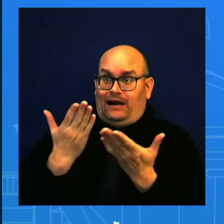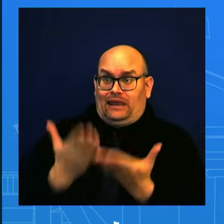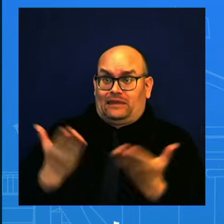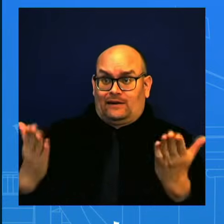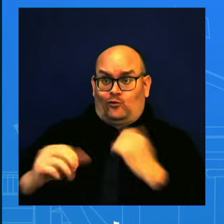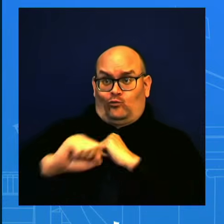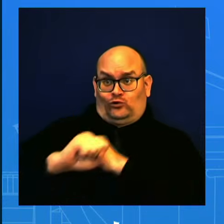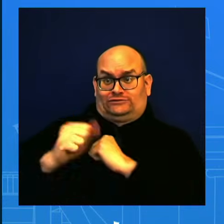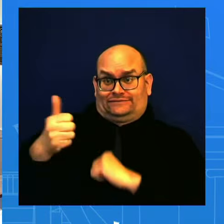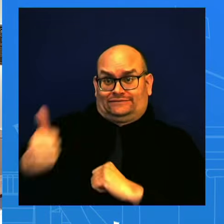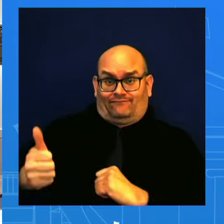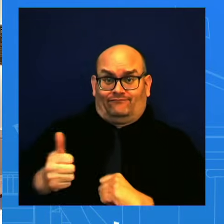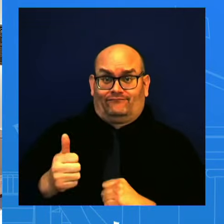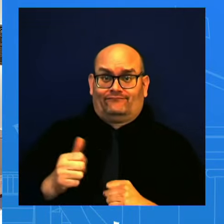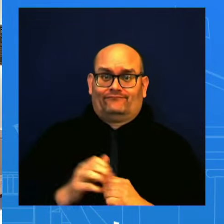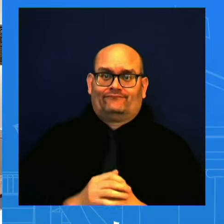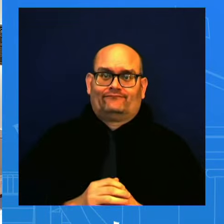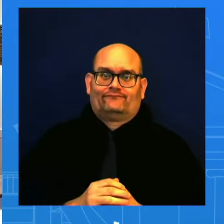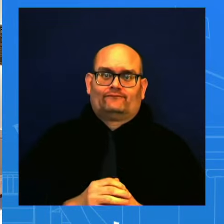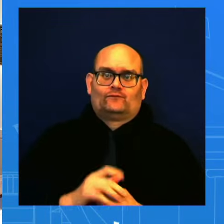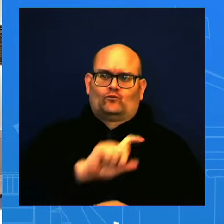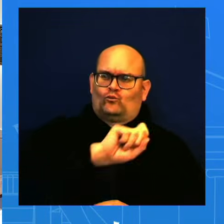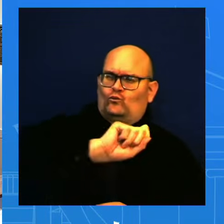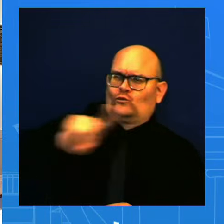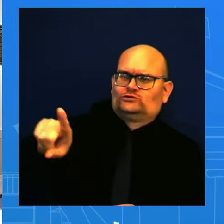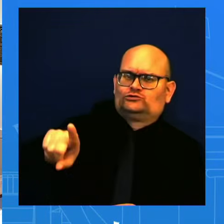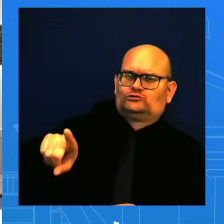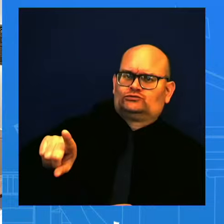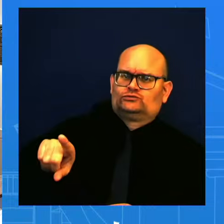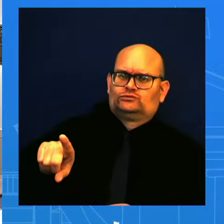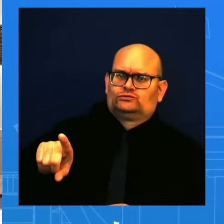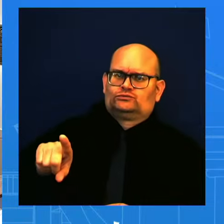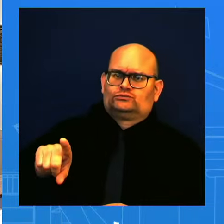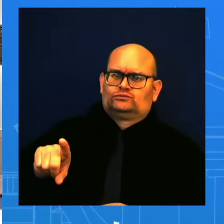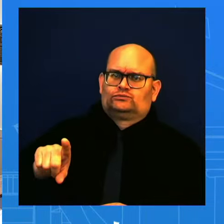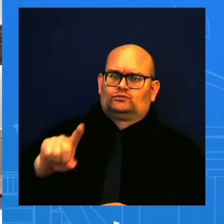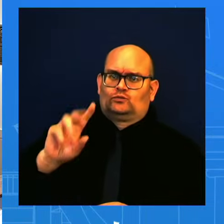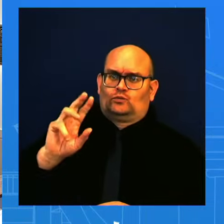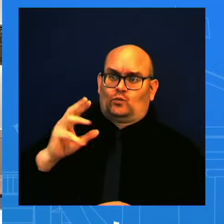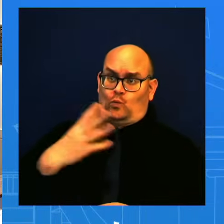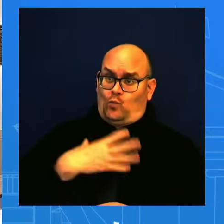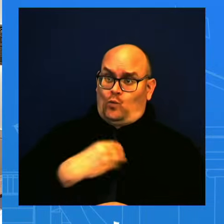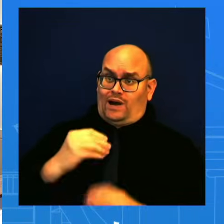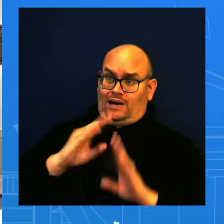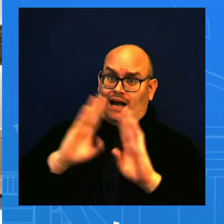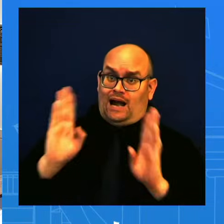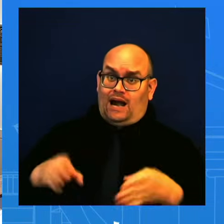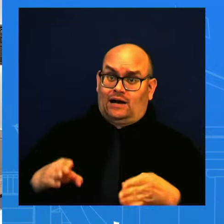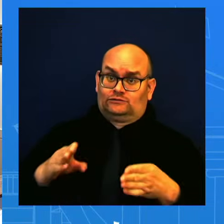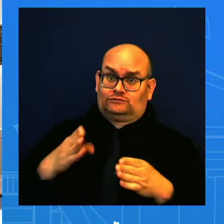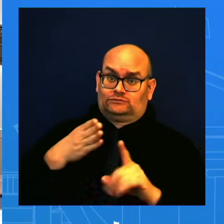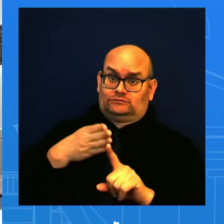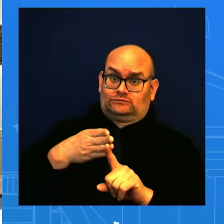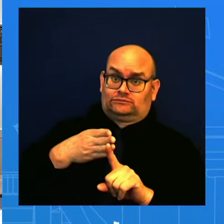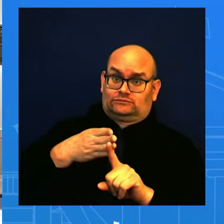the situation that we're in. Go ahead. The Press: Karine, I know you're limited in what you can say about this, but does the president plan to physically campaign